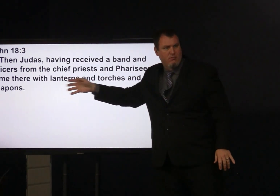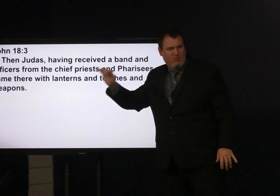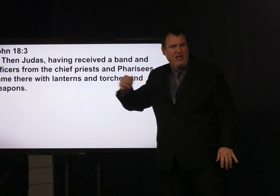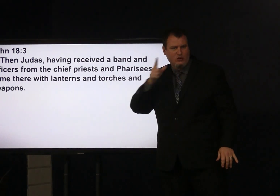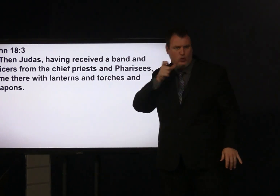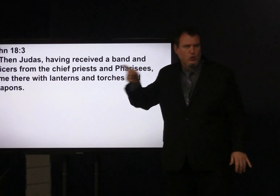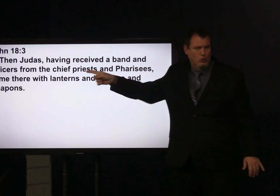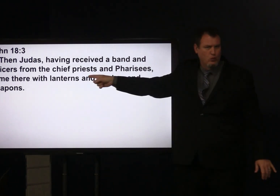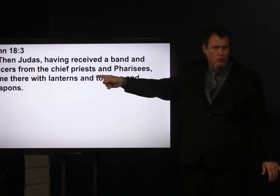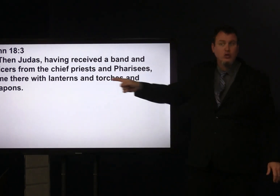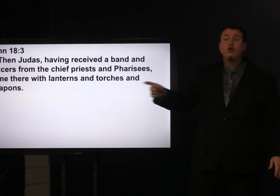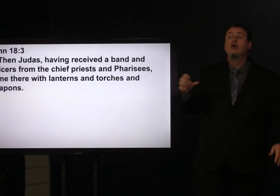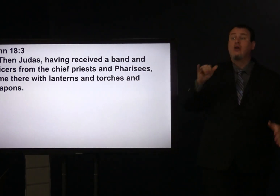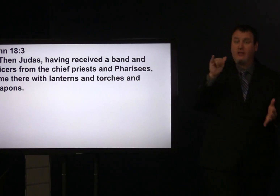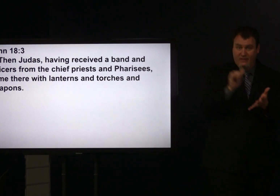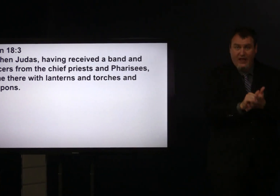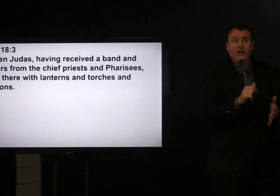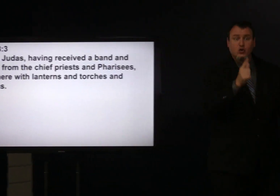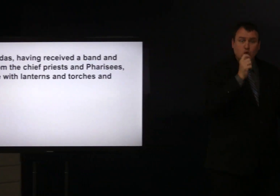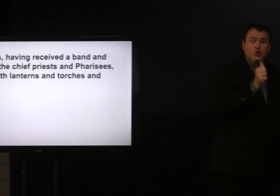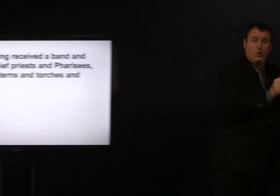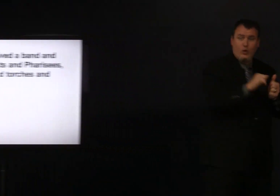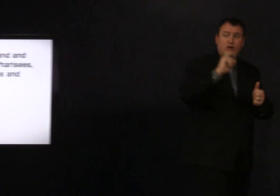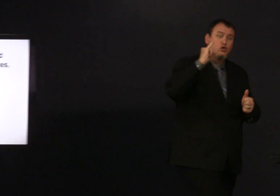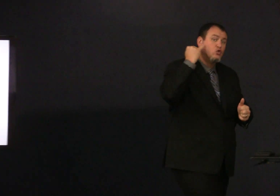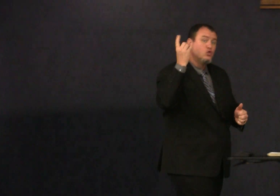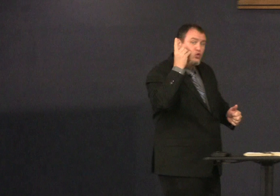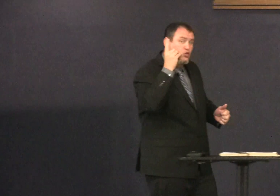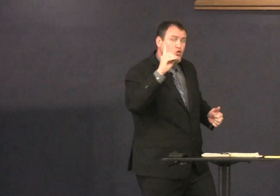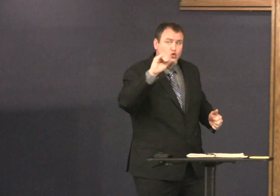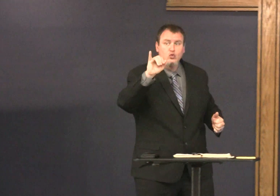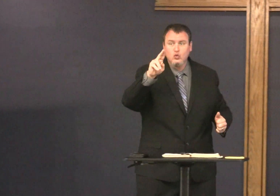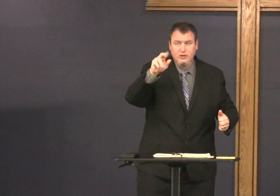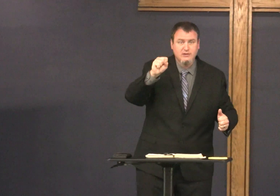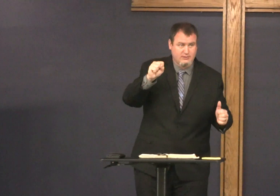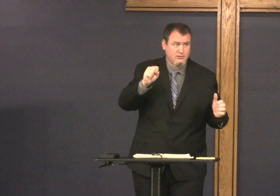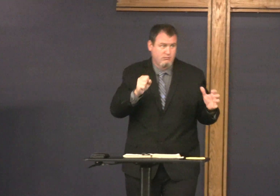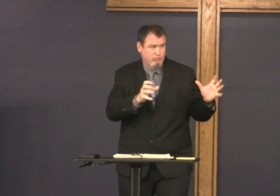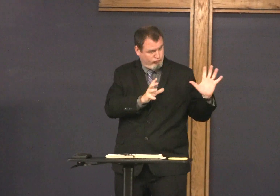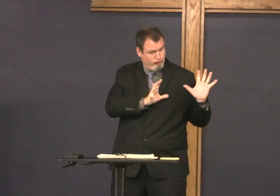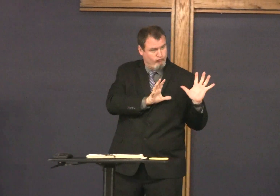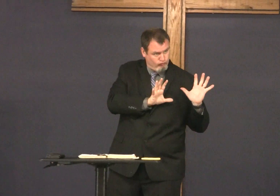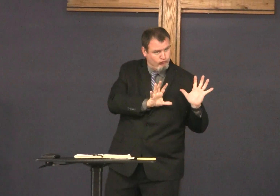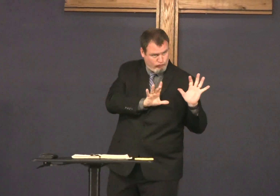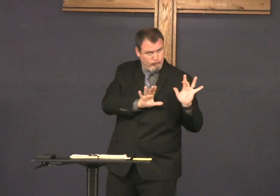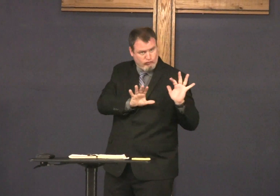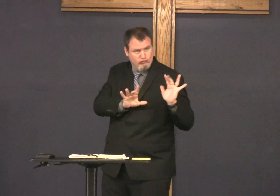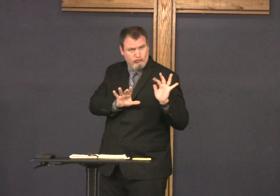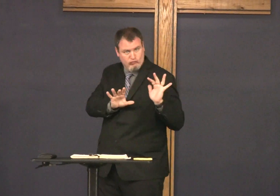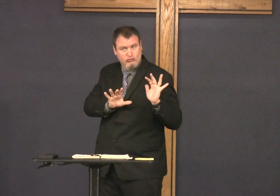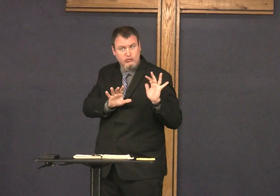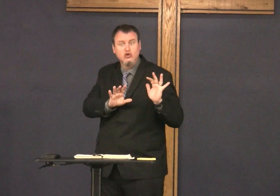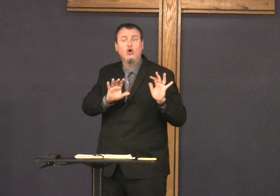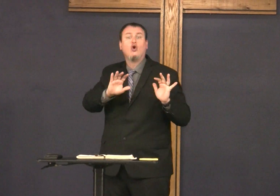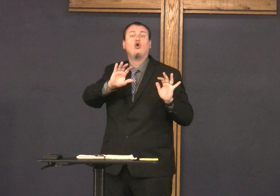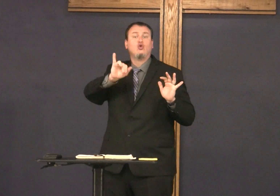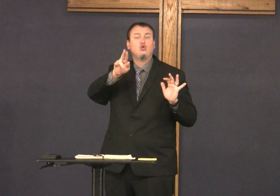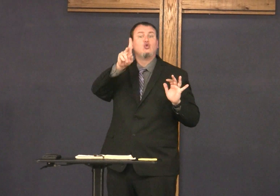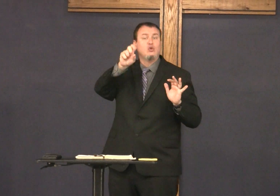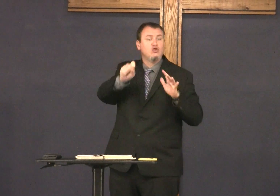set up that's who these soldiers were that came with Judas to get Jesus in the garden